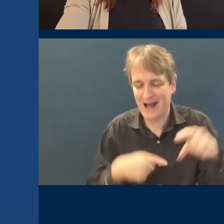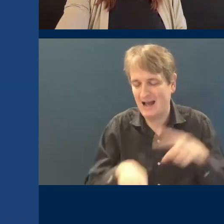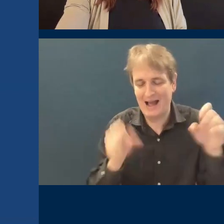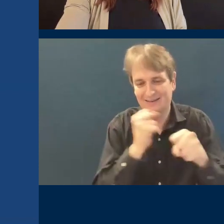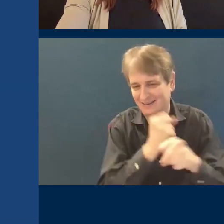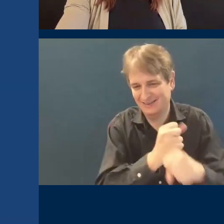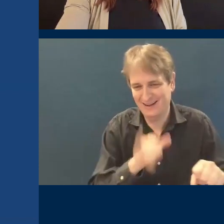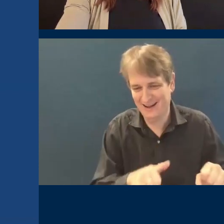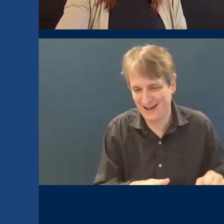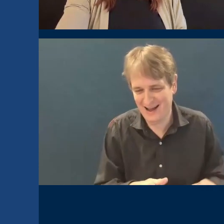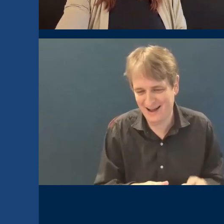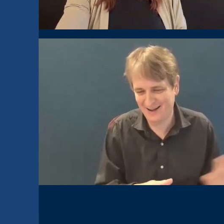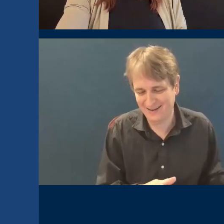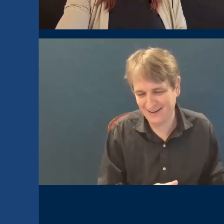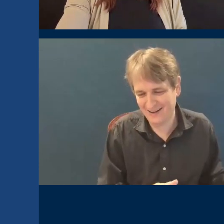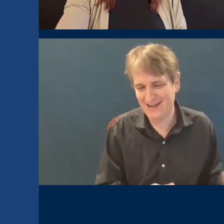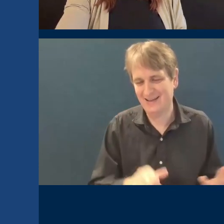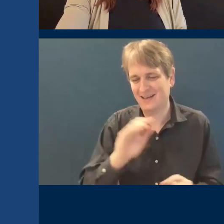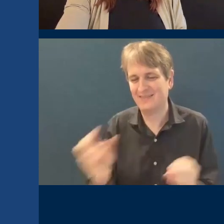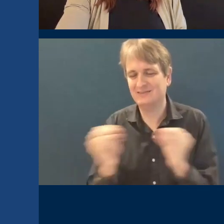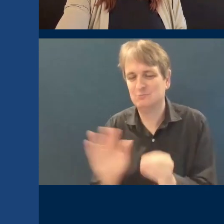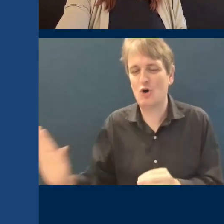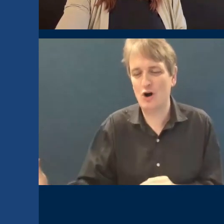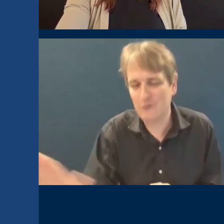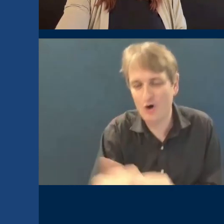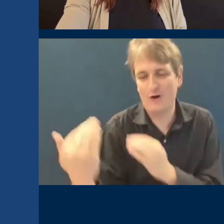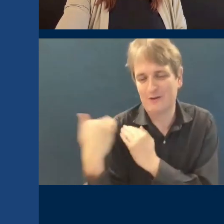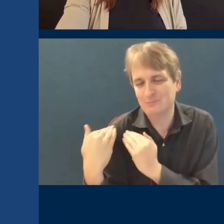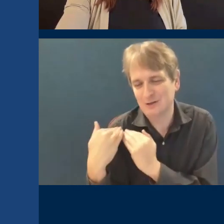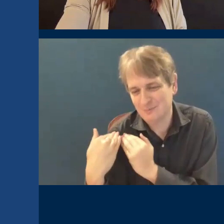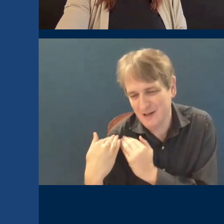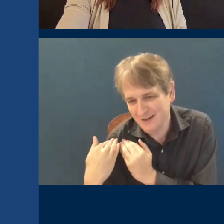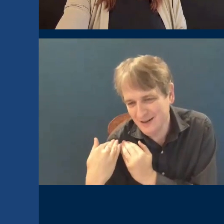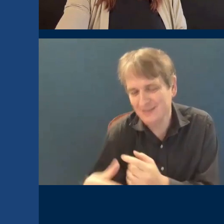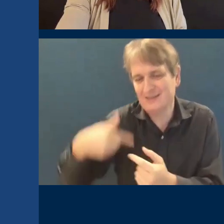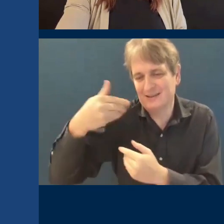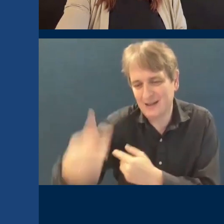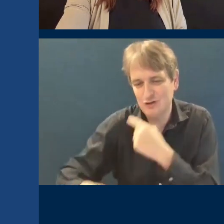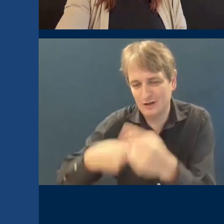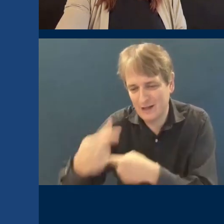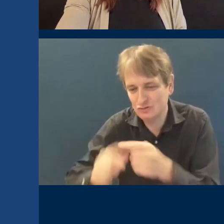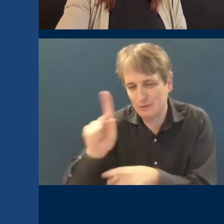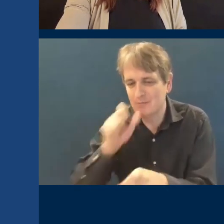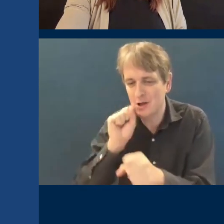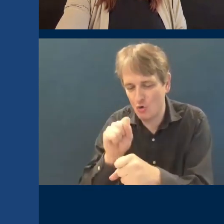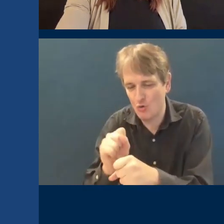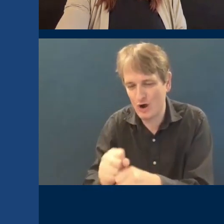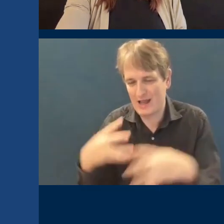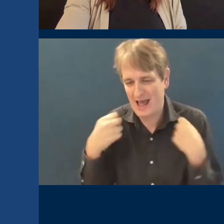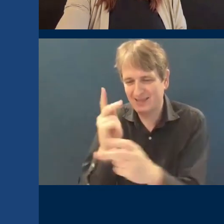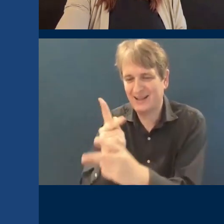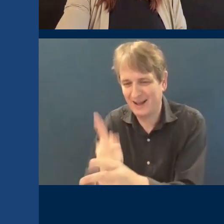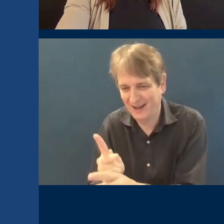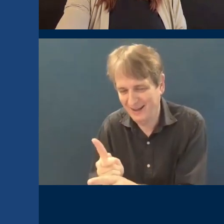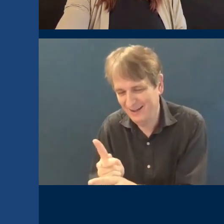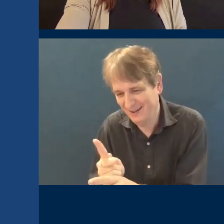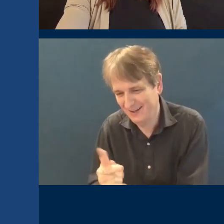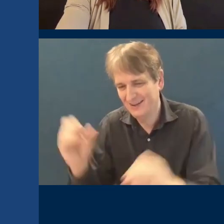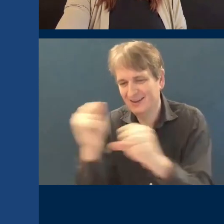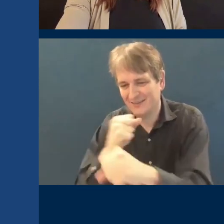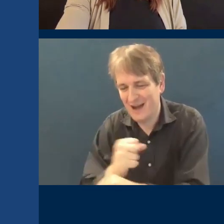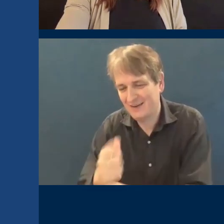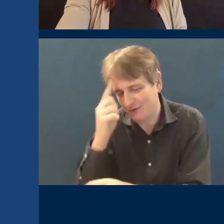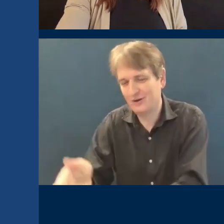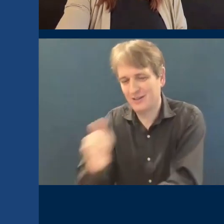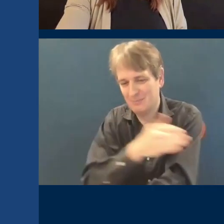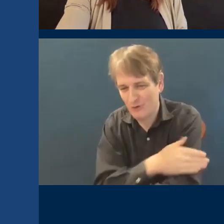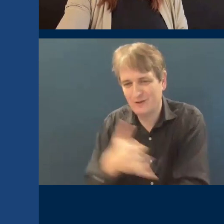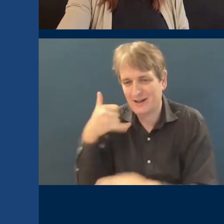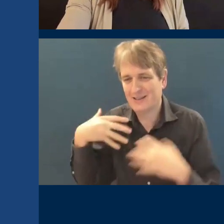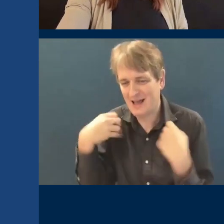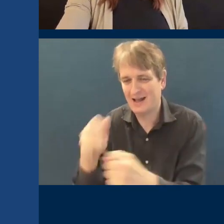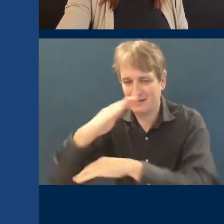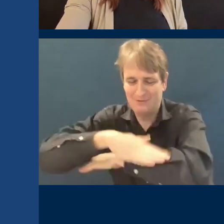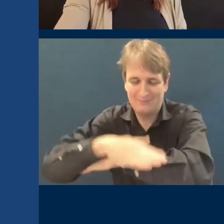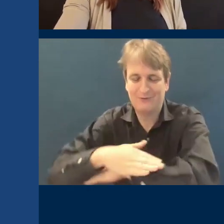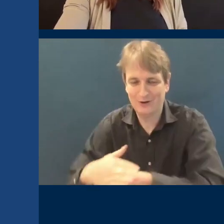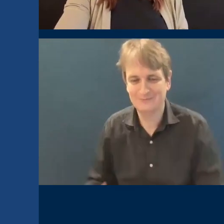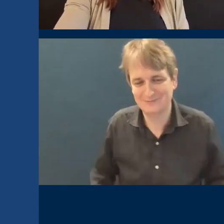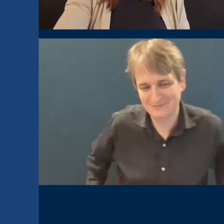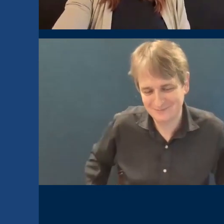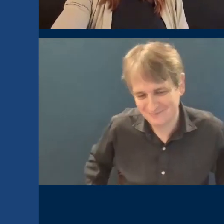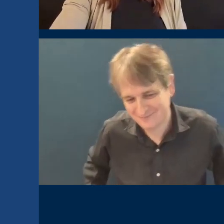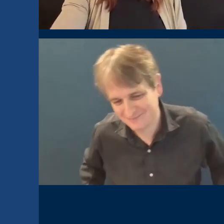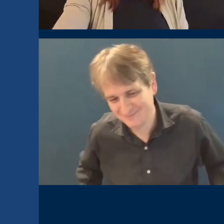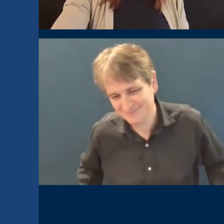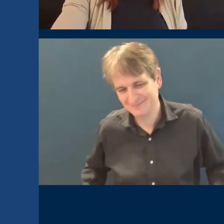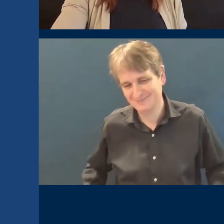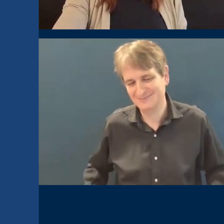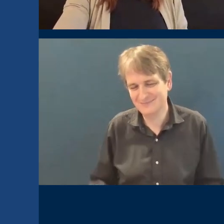It's it's something that we can't figure that out. We can't. That's your responsibility. To the next generation of people who are working in healthcare to figure out how to figure out how to make the platforms more accessible.